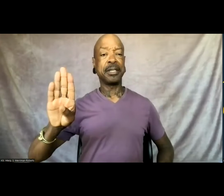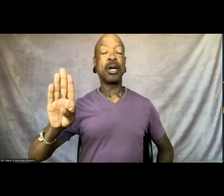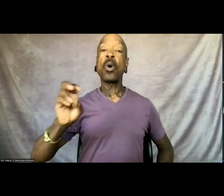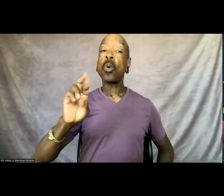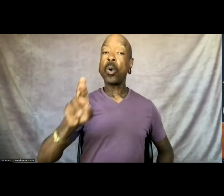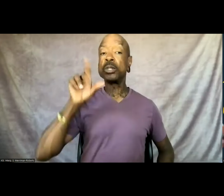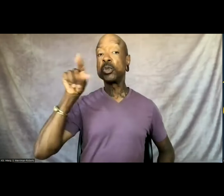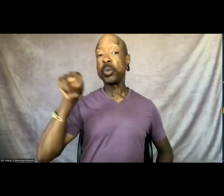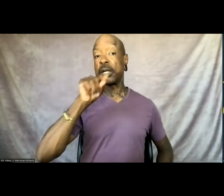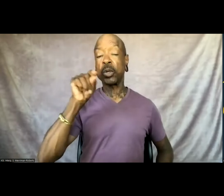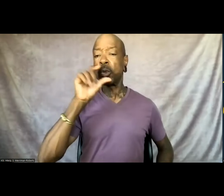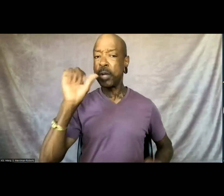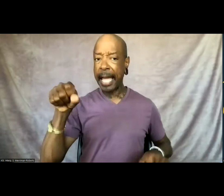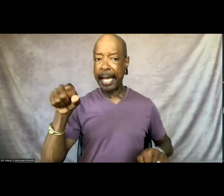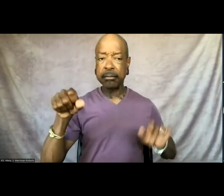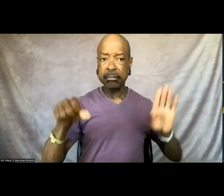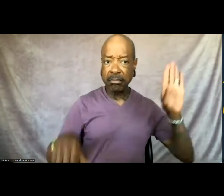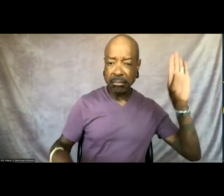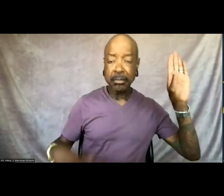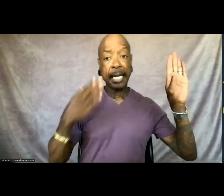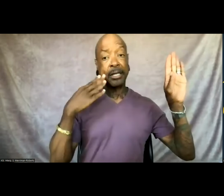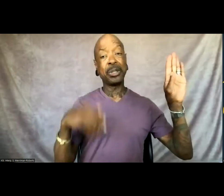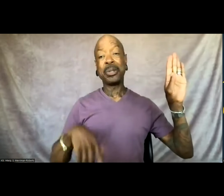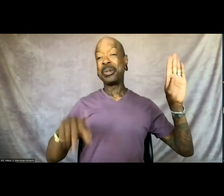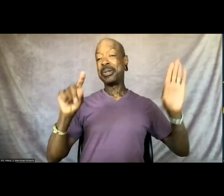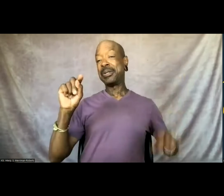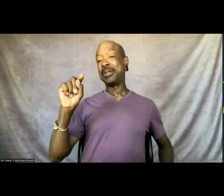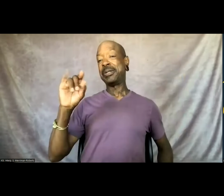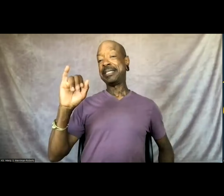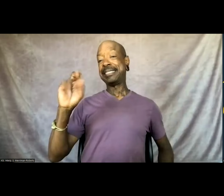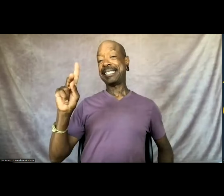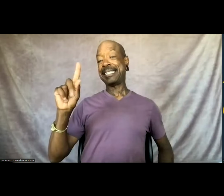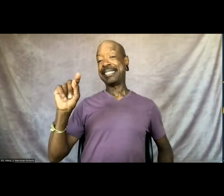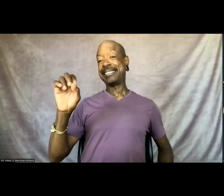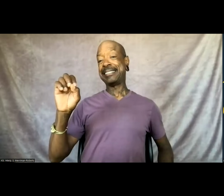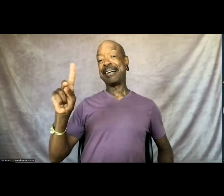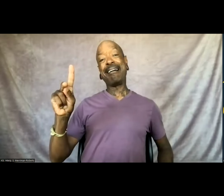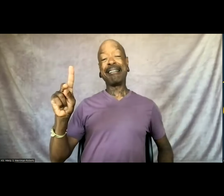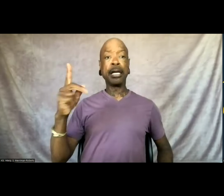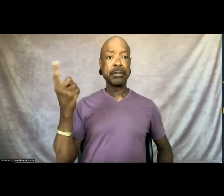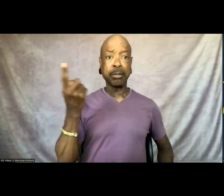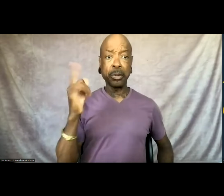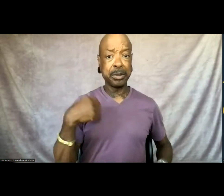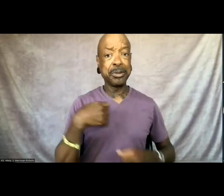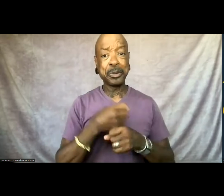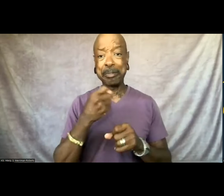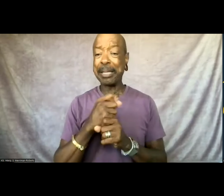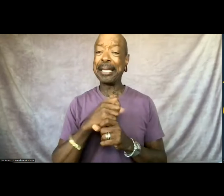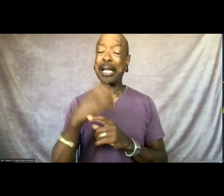NHR